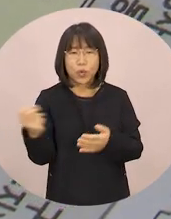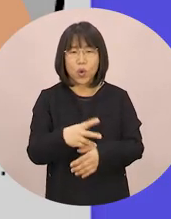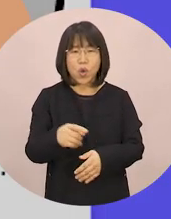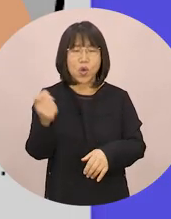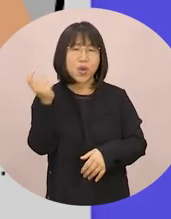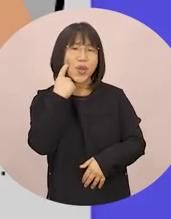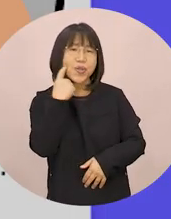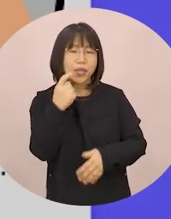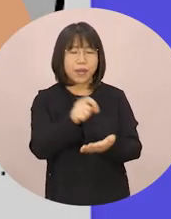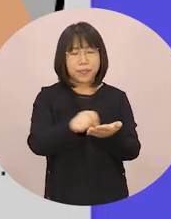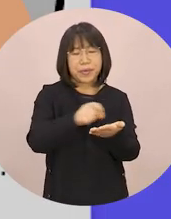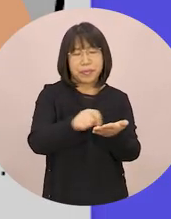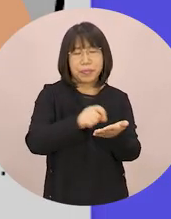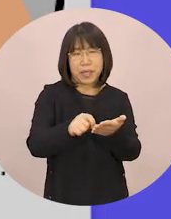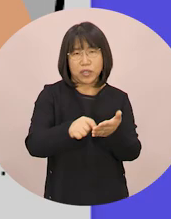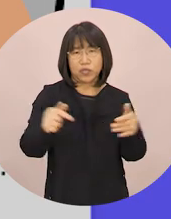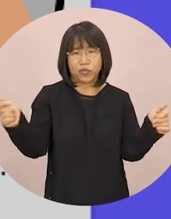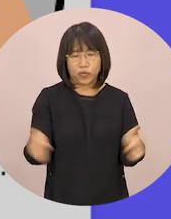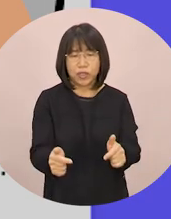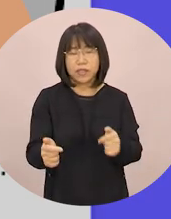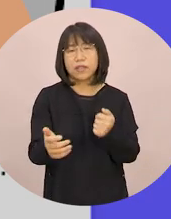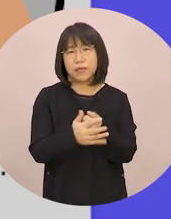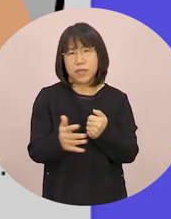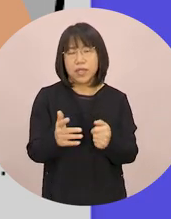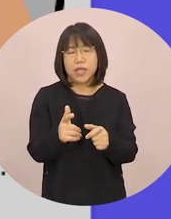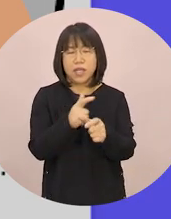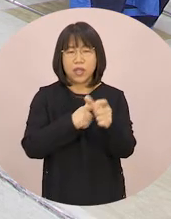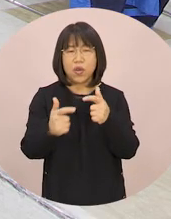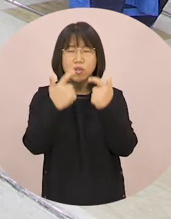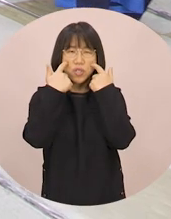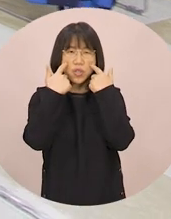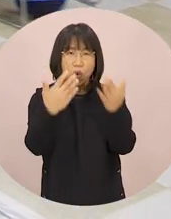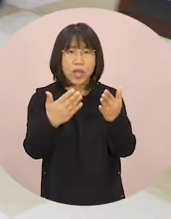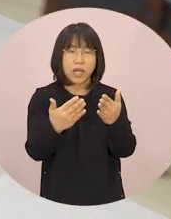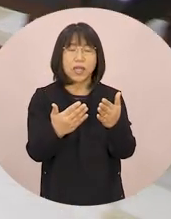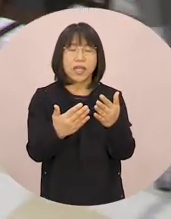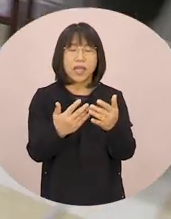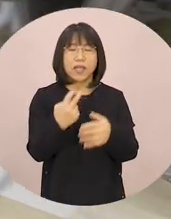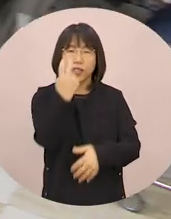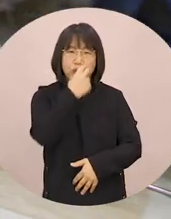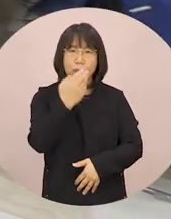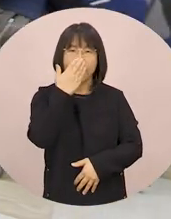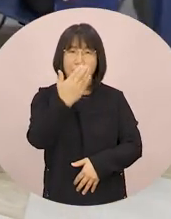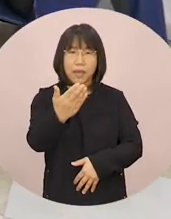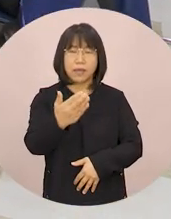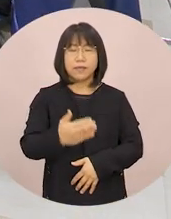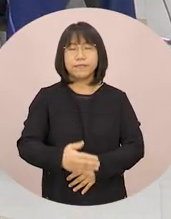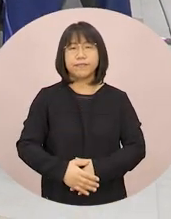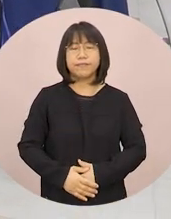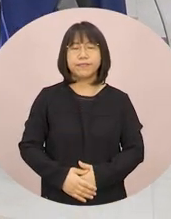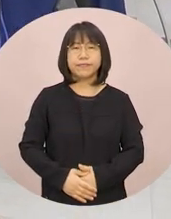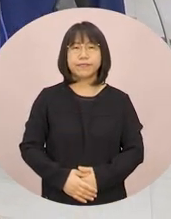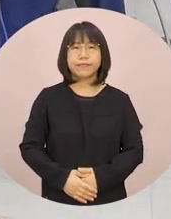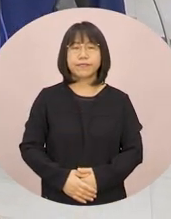by using personal safety numbers to prevent leakage and misuse of mobile phone numbers and to reduce false entries by users.